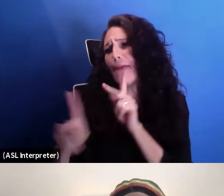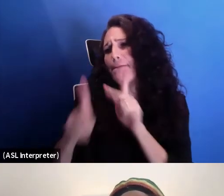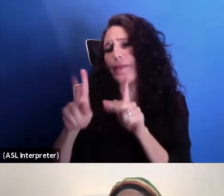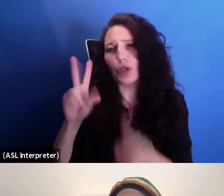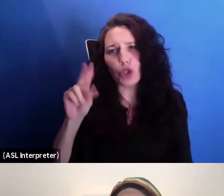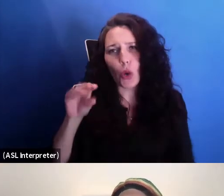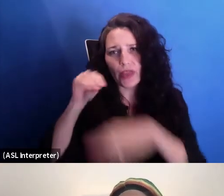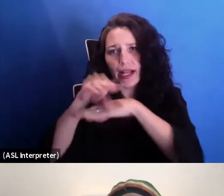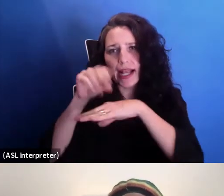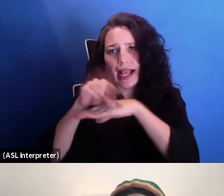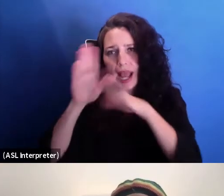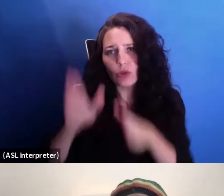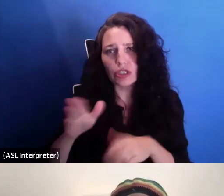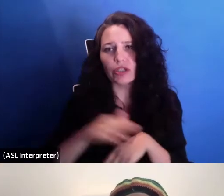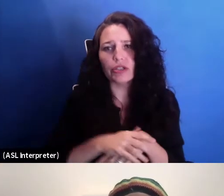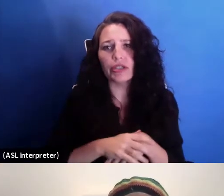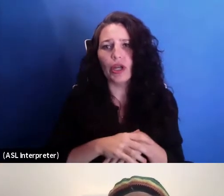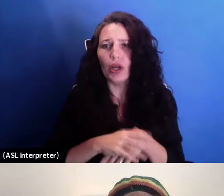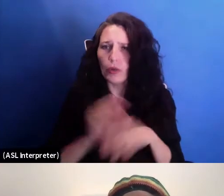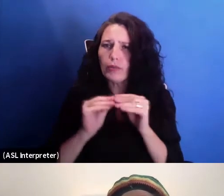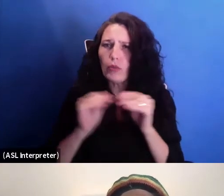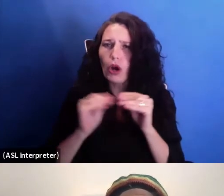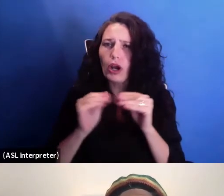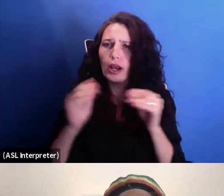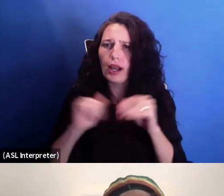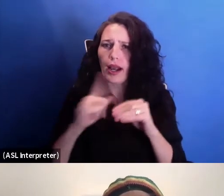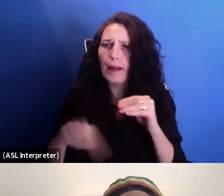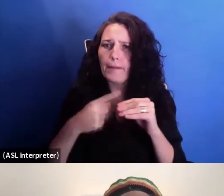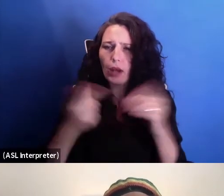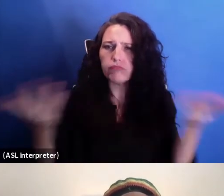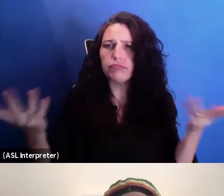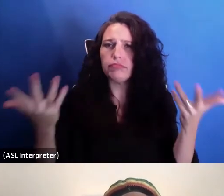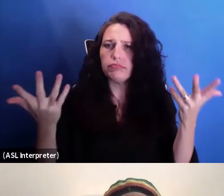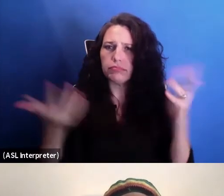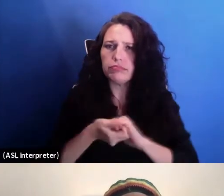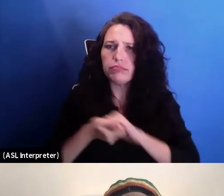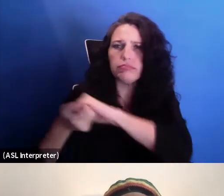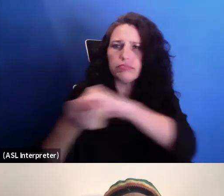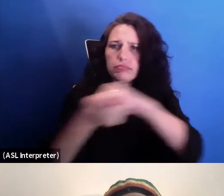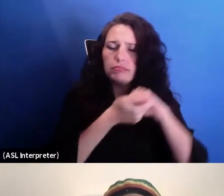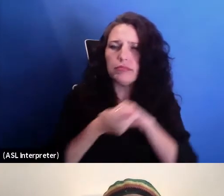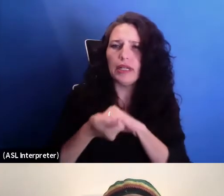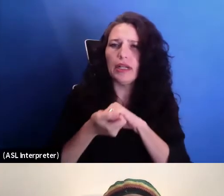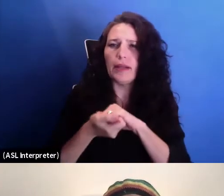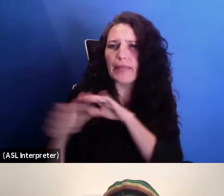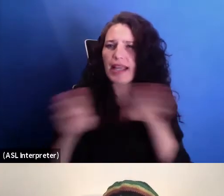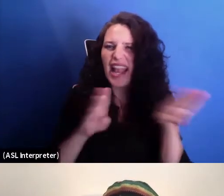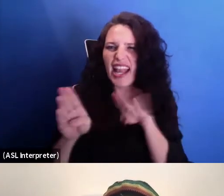and really bring it to marginalized communities. But they treated us as equals not as less than.